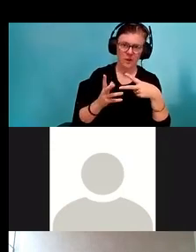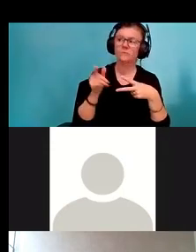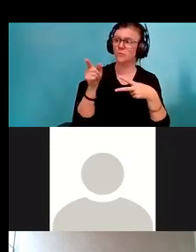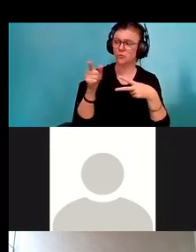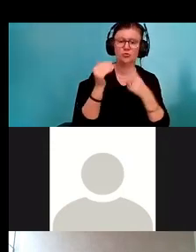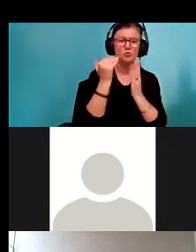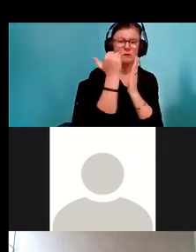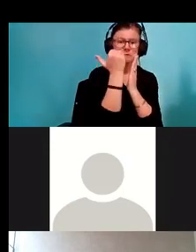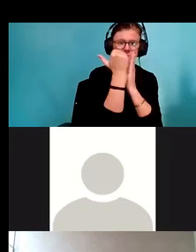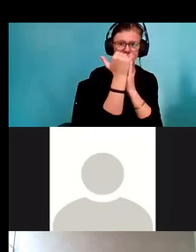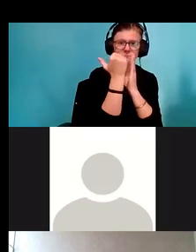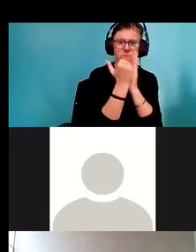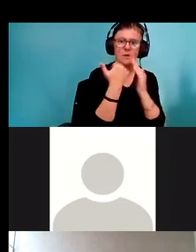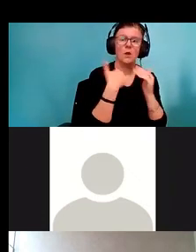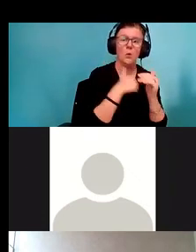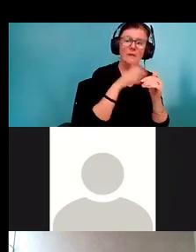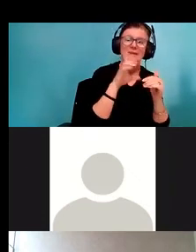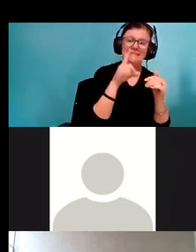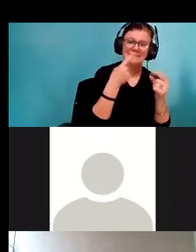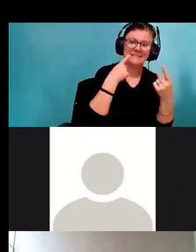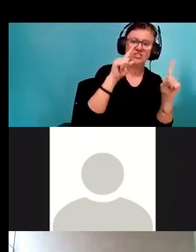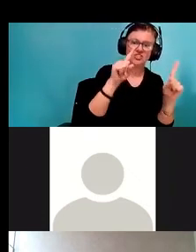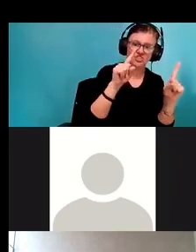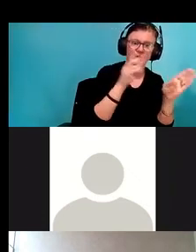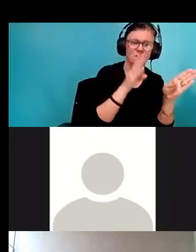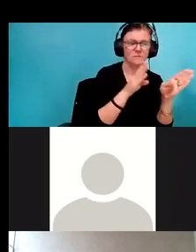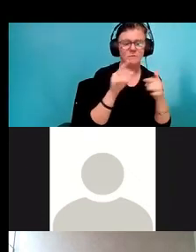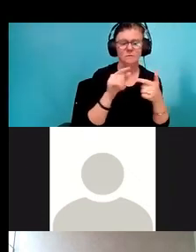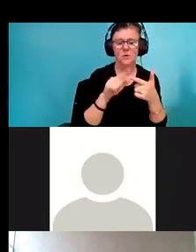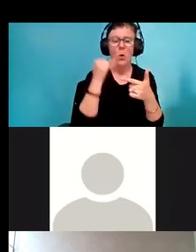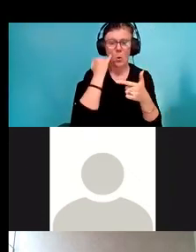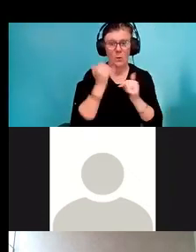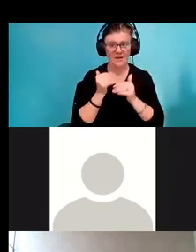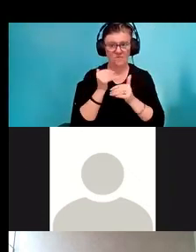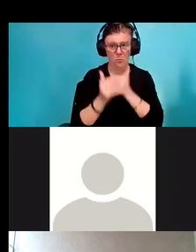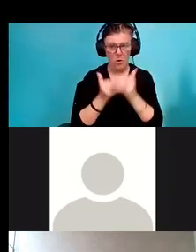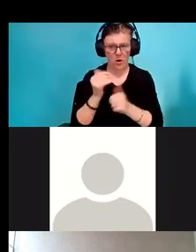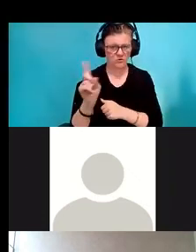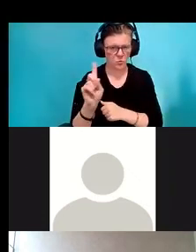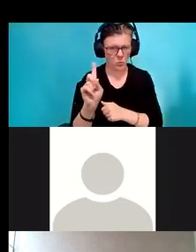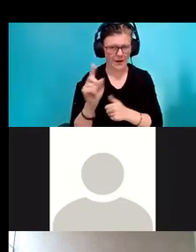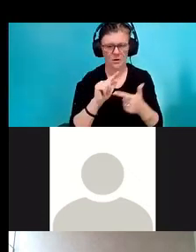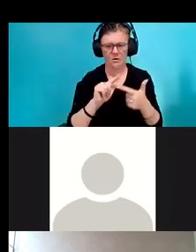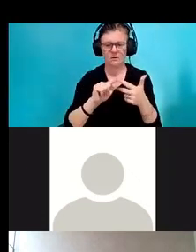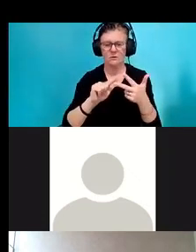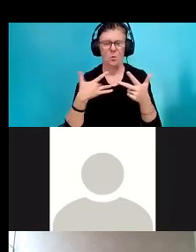to achieve, where are you in meeting those goals and objectives, what's the status of them?